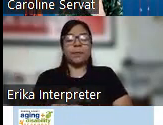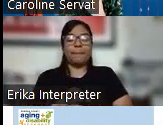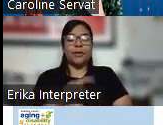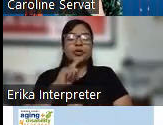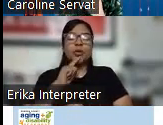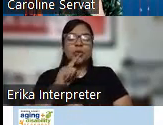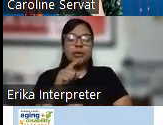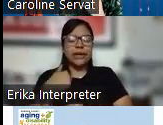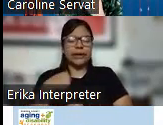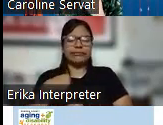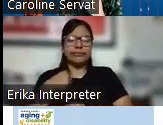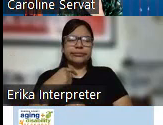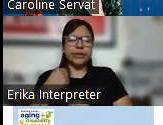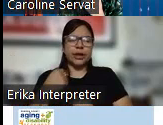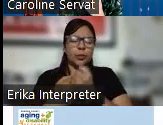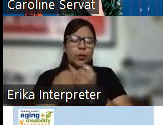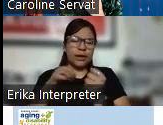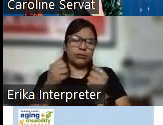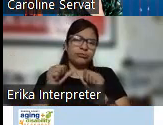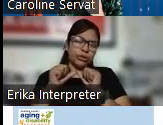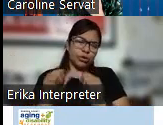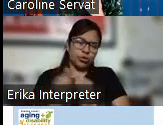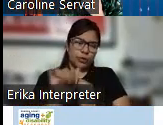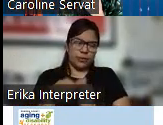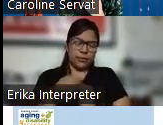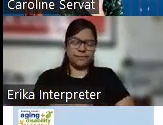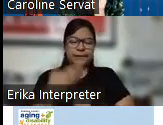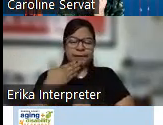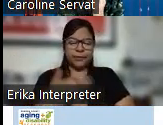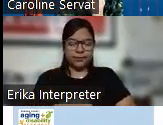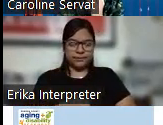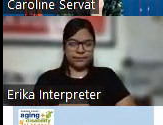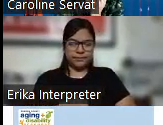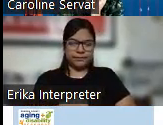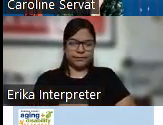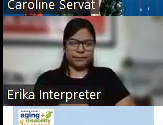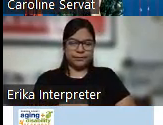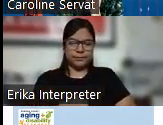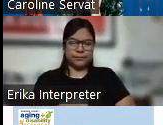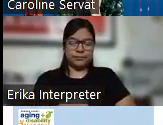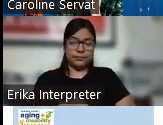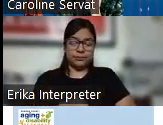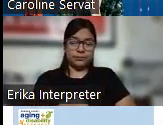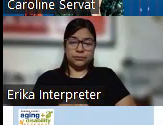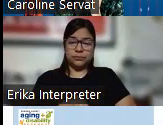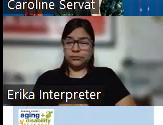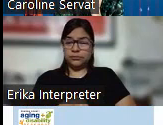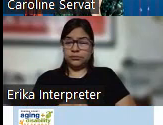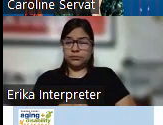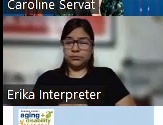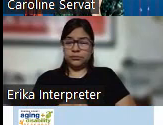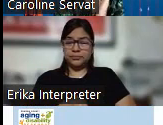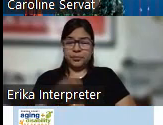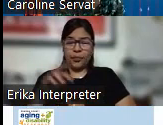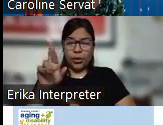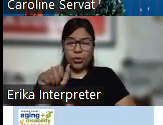that Viewpoint thank you great thank you Ramon uh rone cost Block San Francisco State University uh